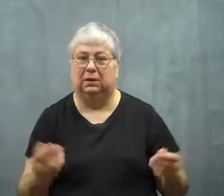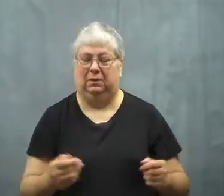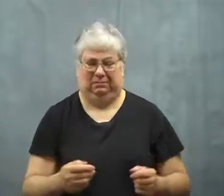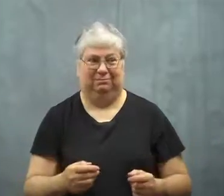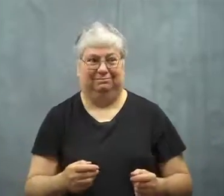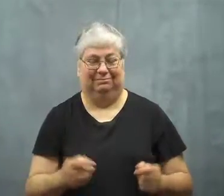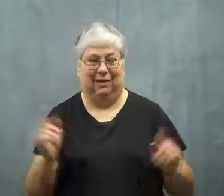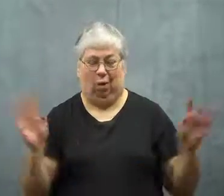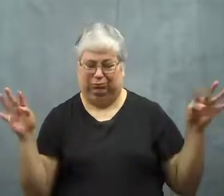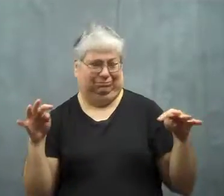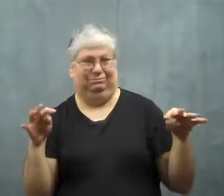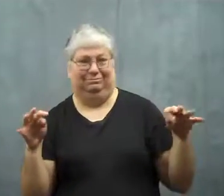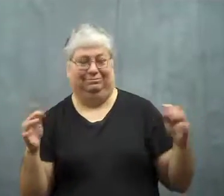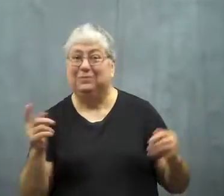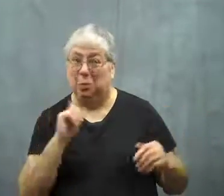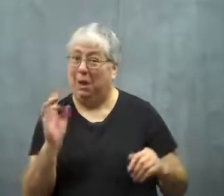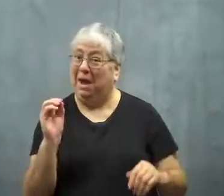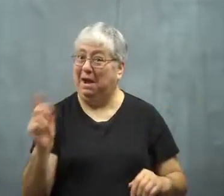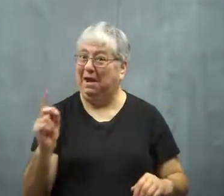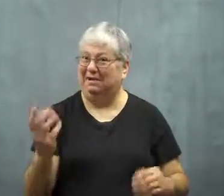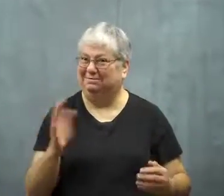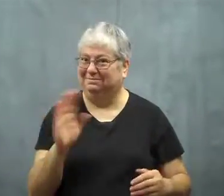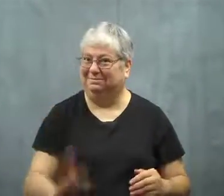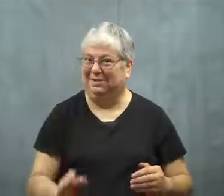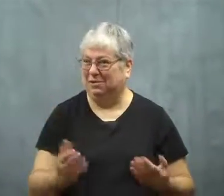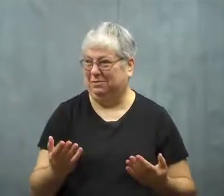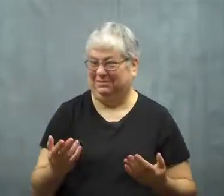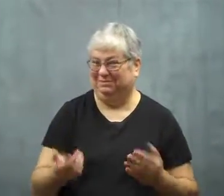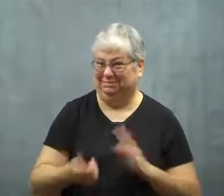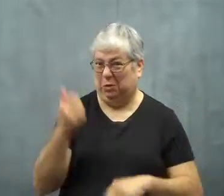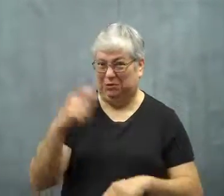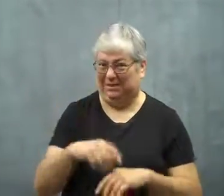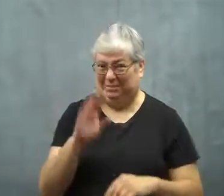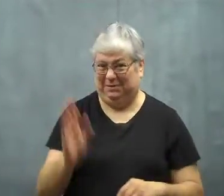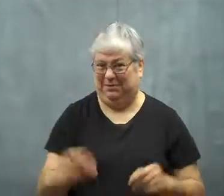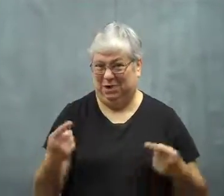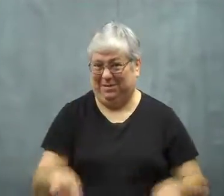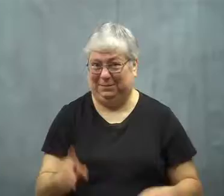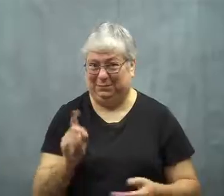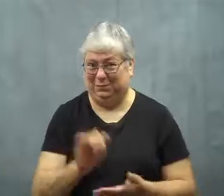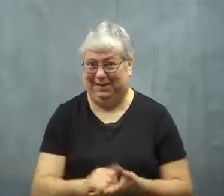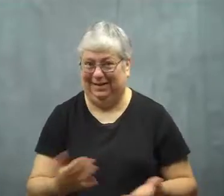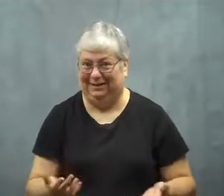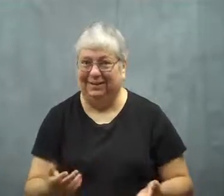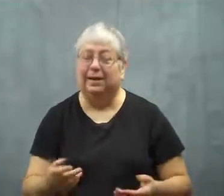That surprised the courtroom, this was very unusual.